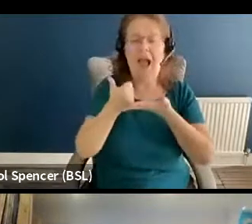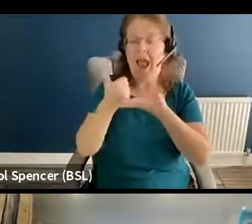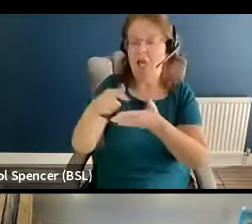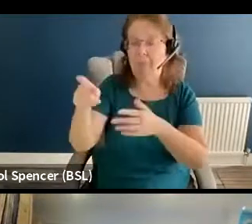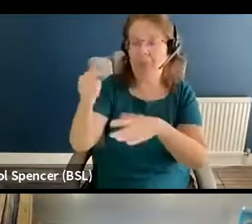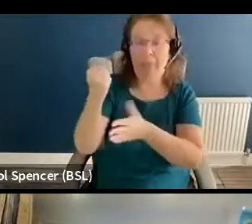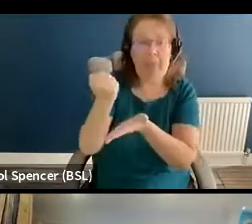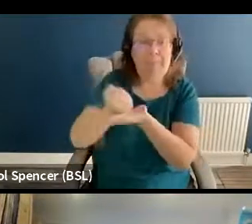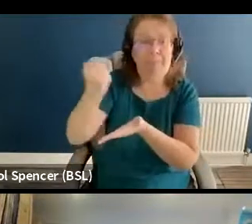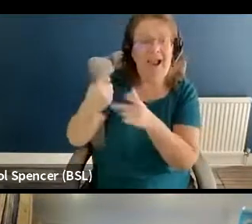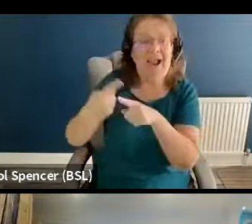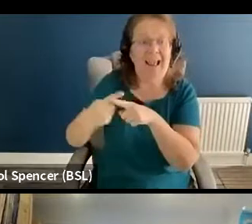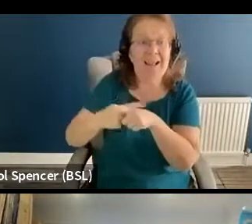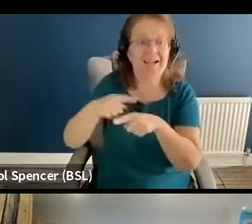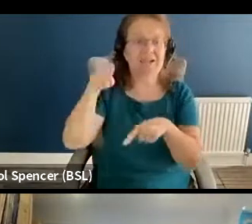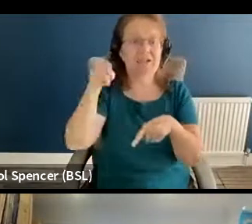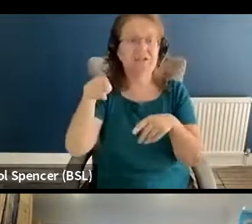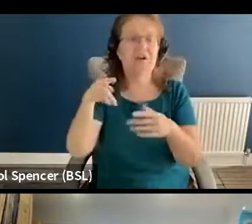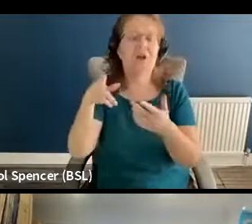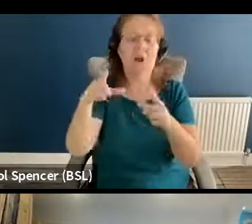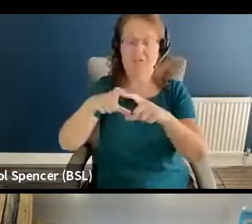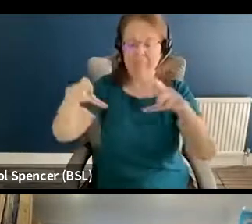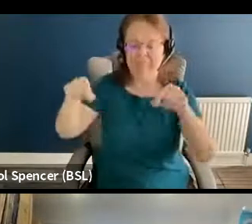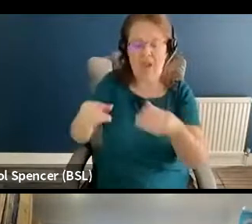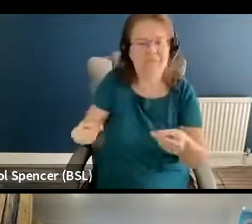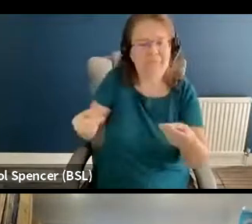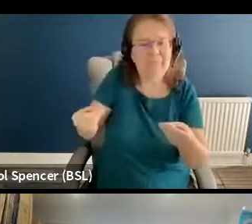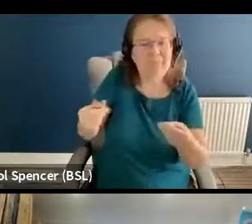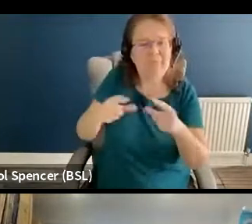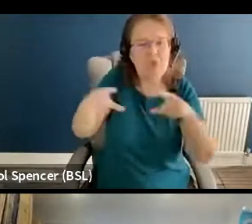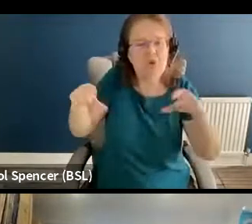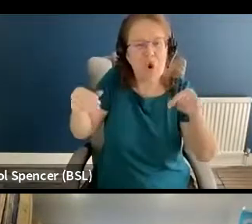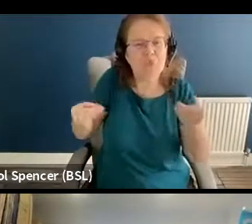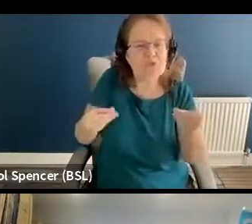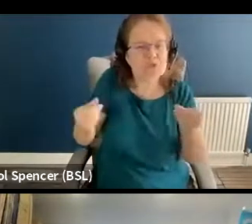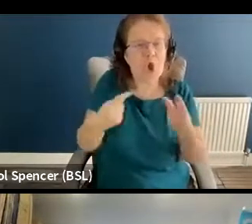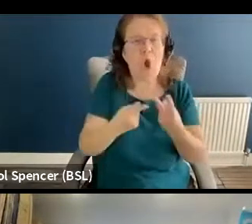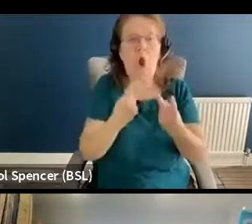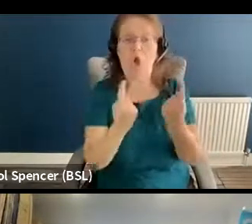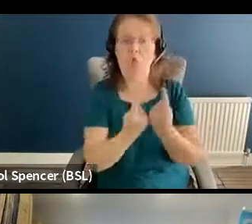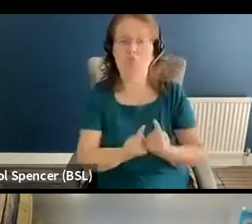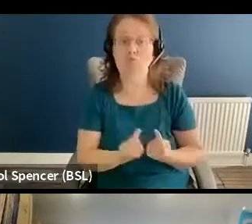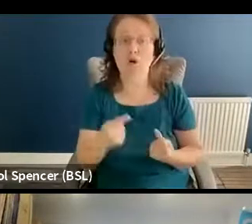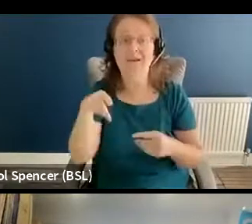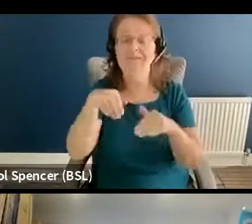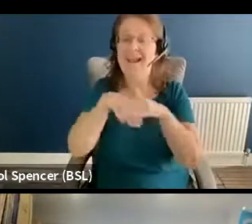their tactical markings on the bank notes or other products like in home displays to check your,